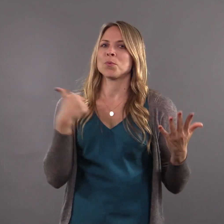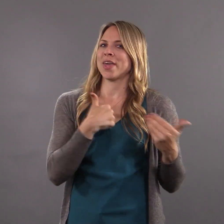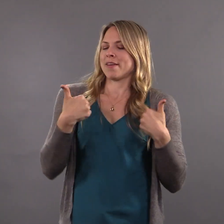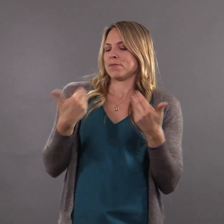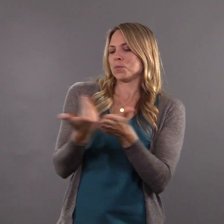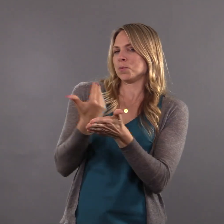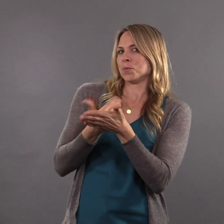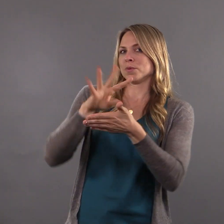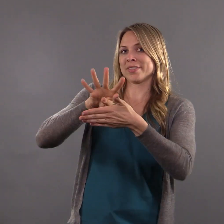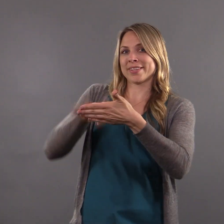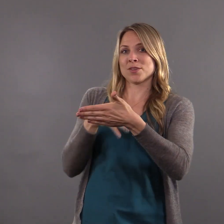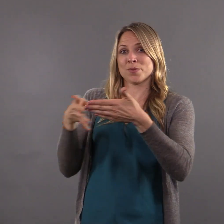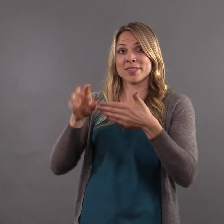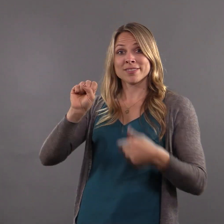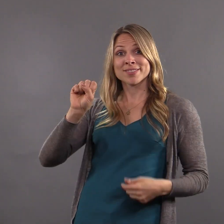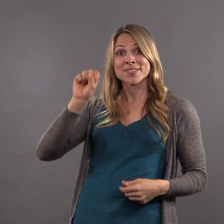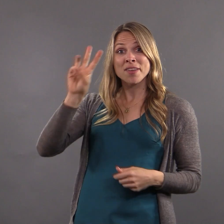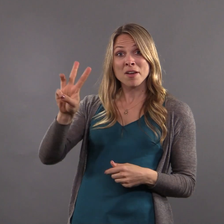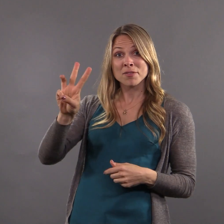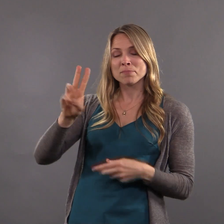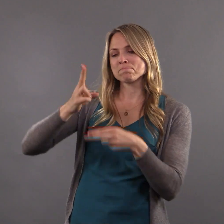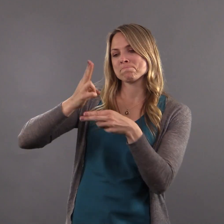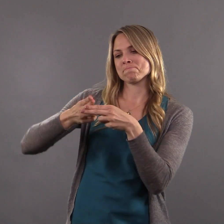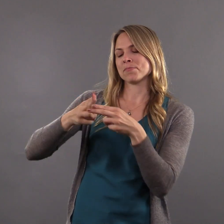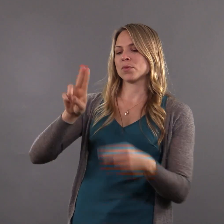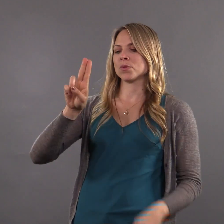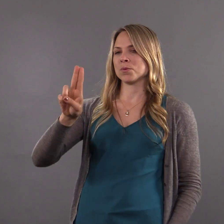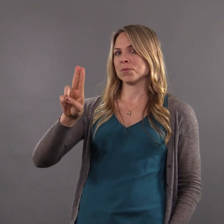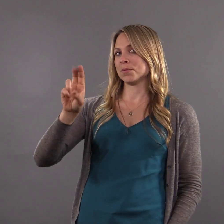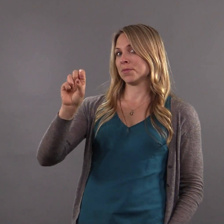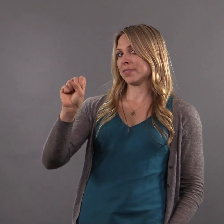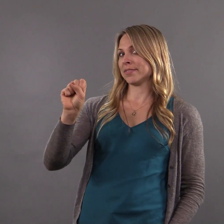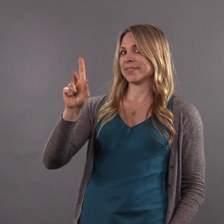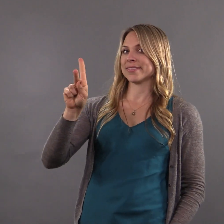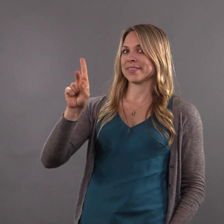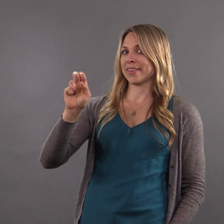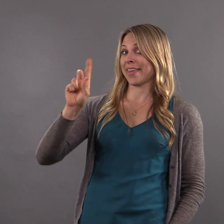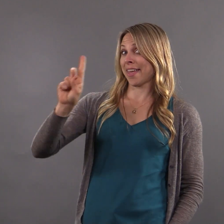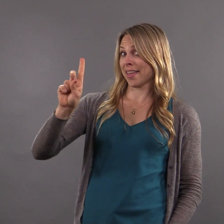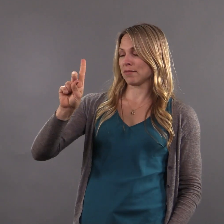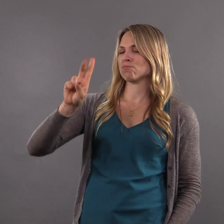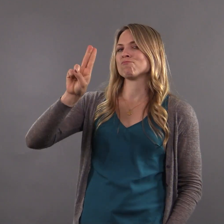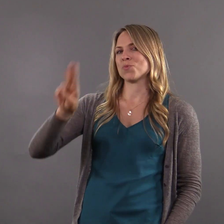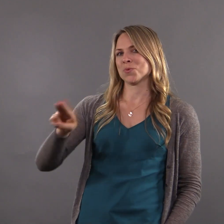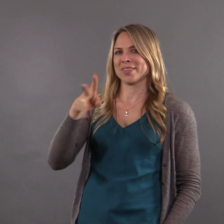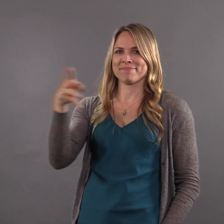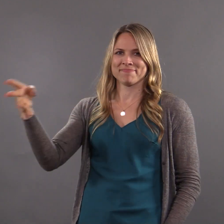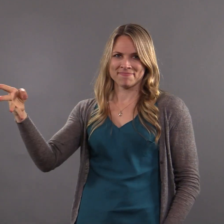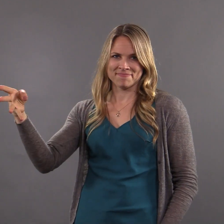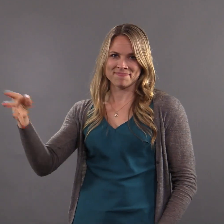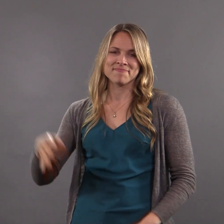we have a new schedule software – USKED.